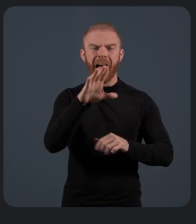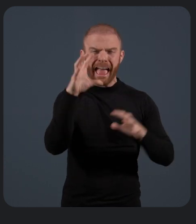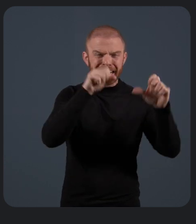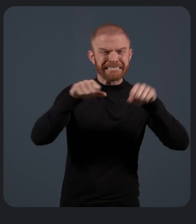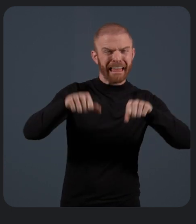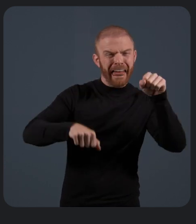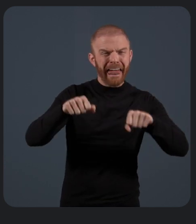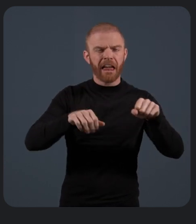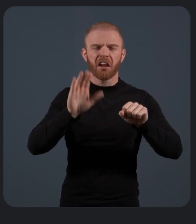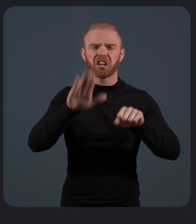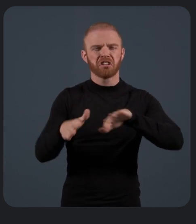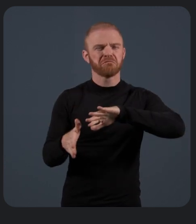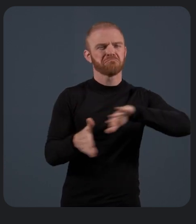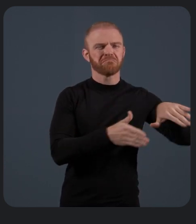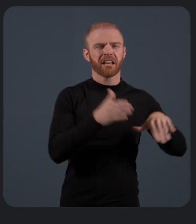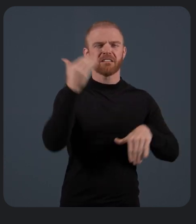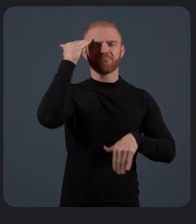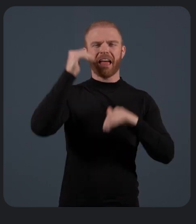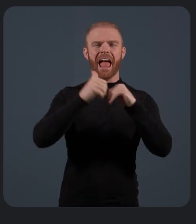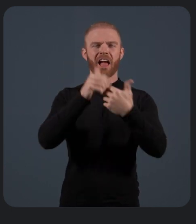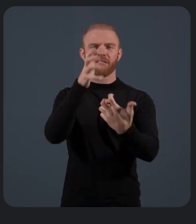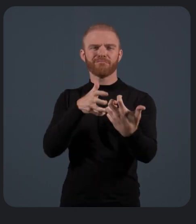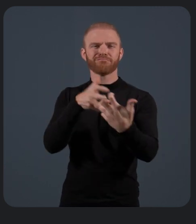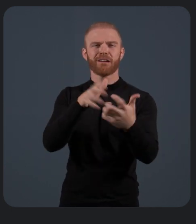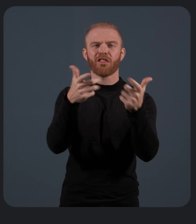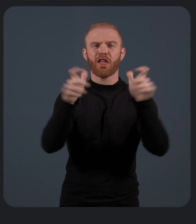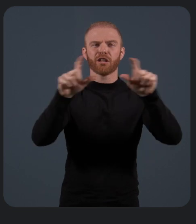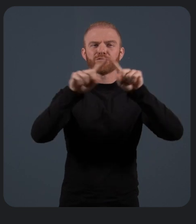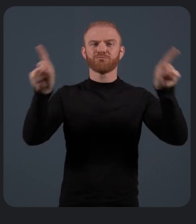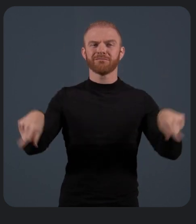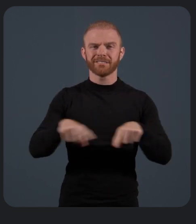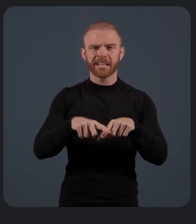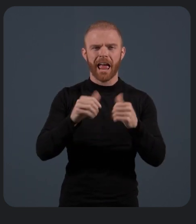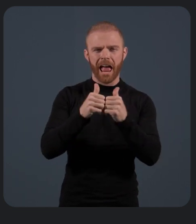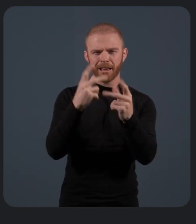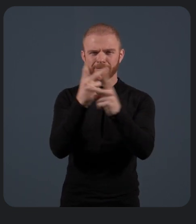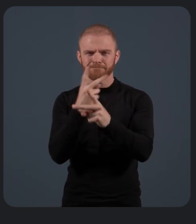for large screens, helping you work out where to start and providing a set of patterns to help